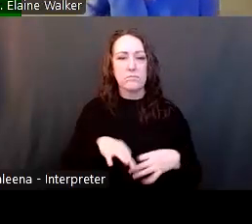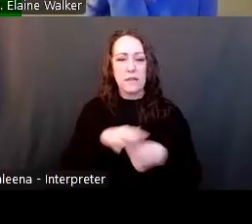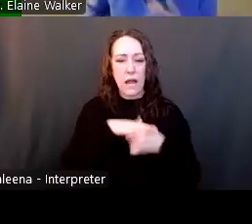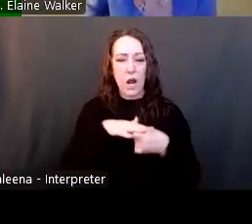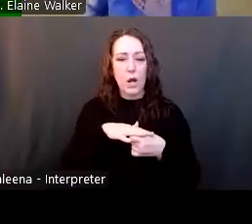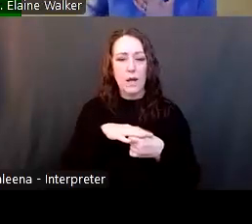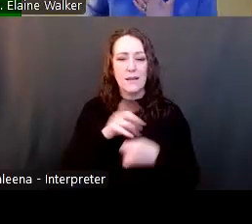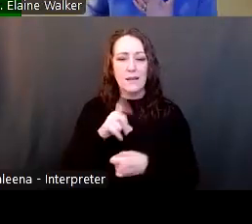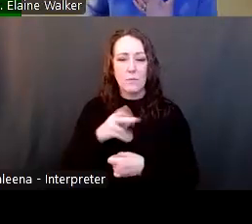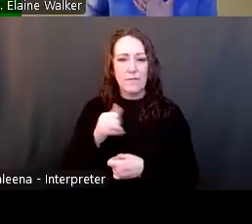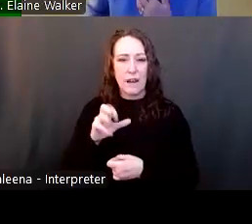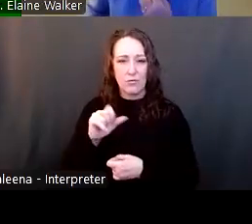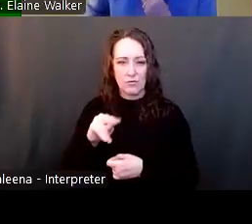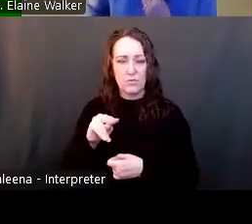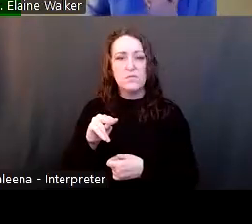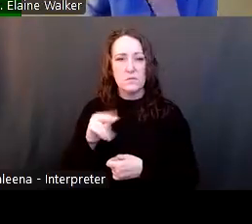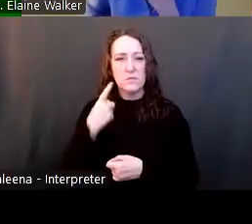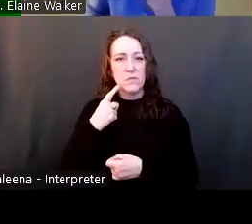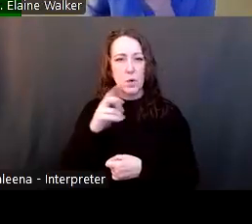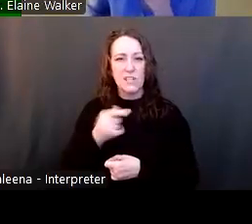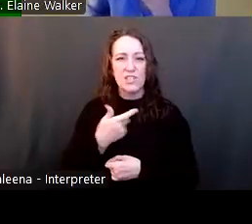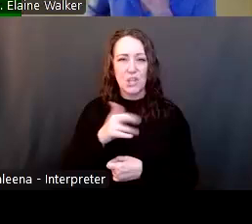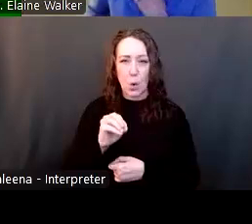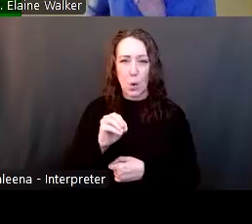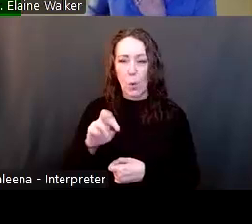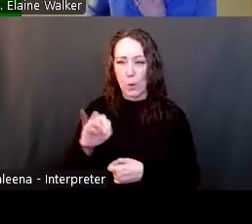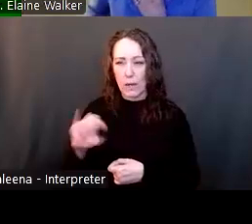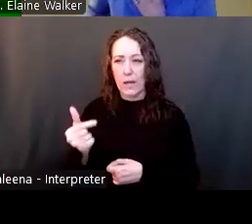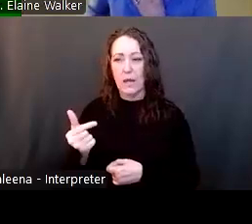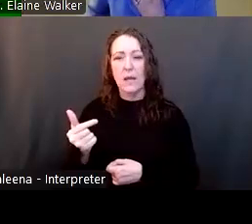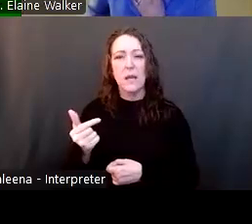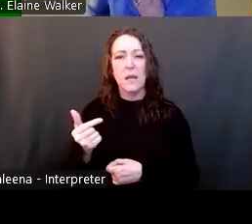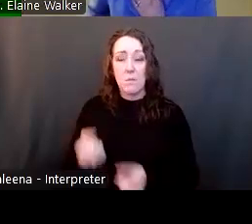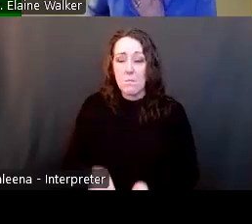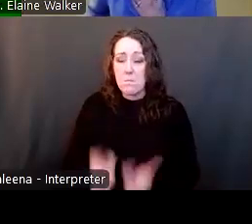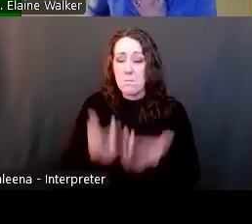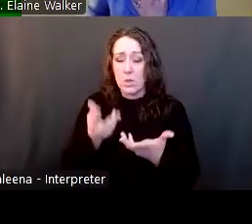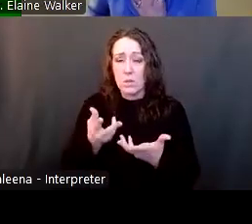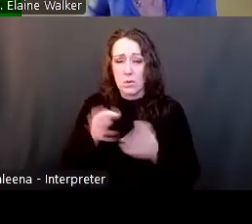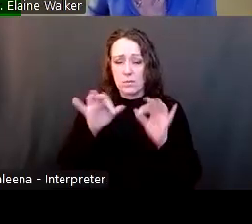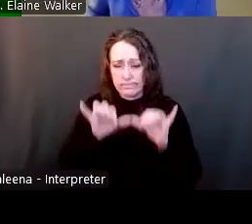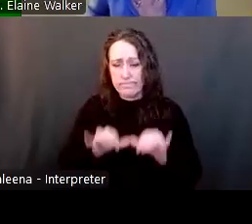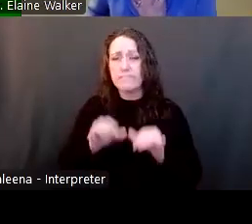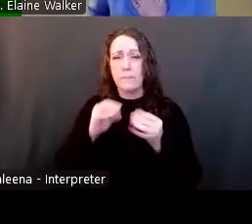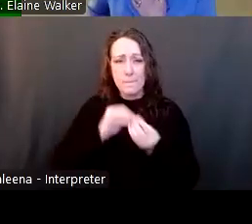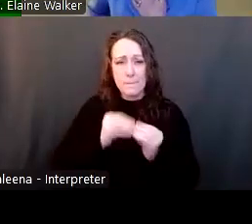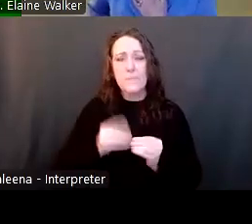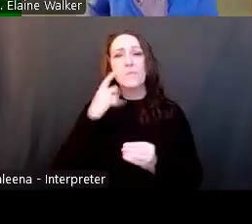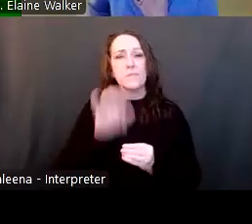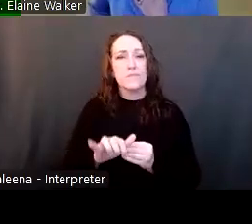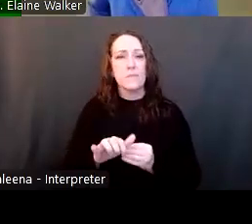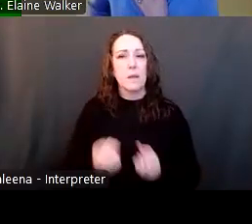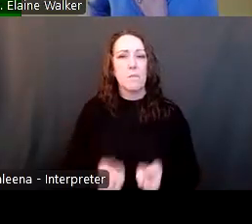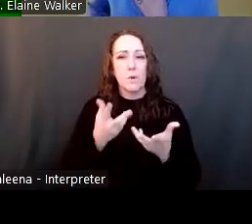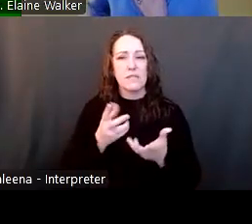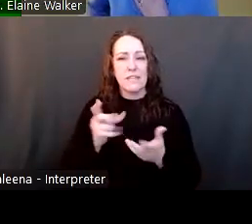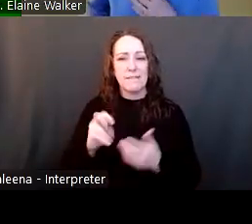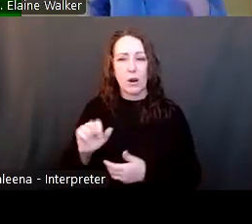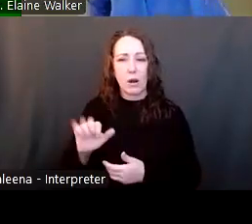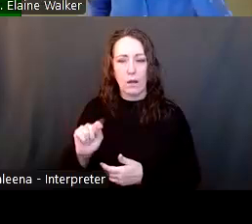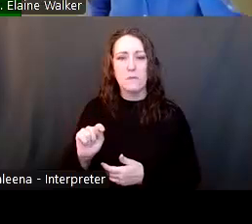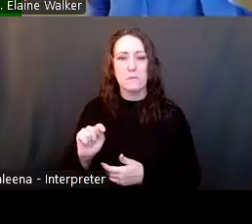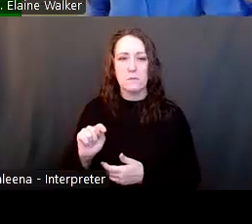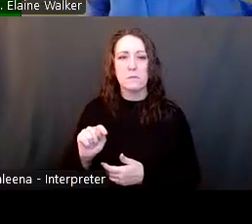index based on geocoding uh it involves multiple indices so it's a multivariate index um but